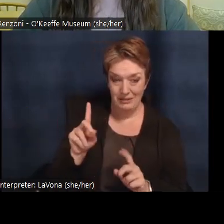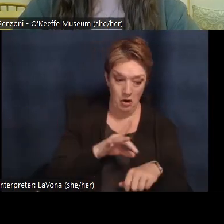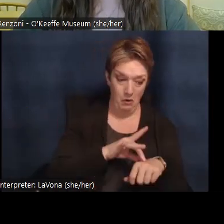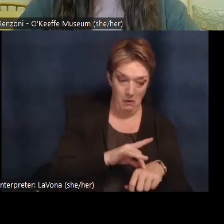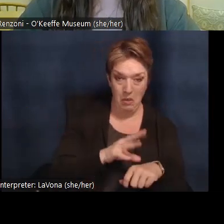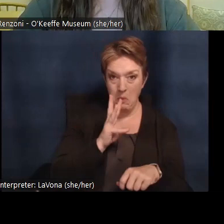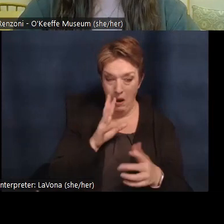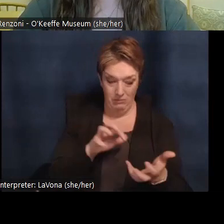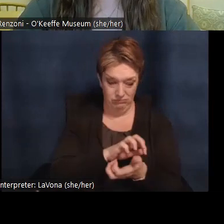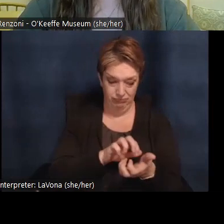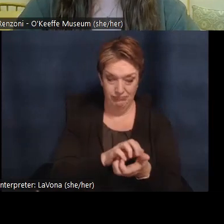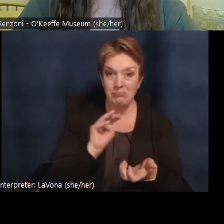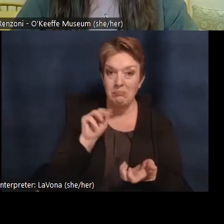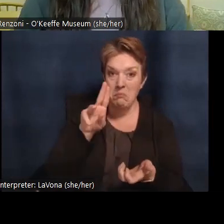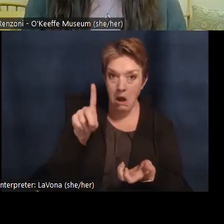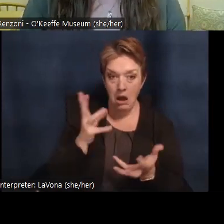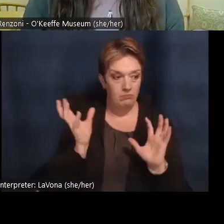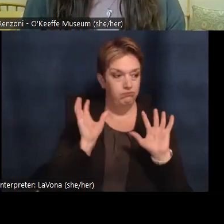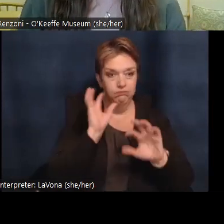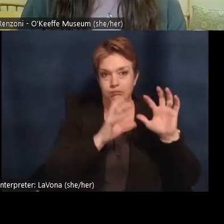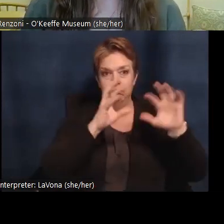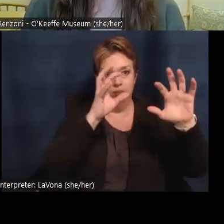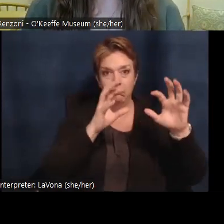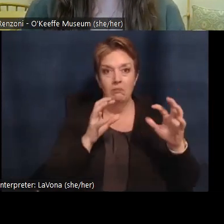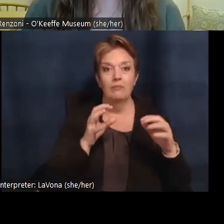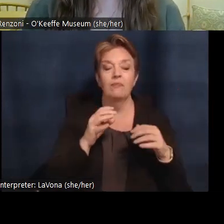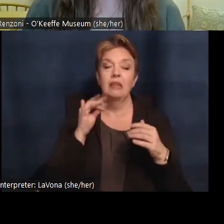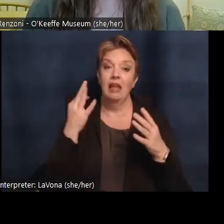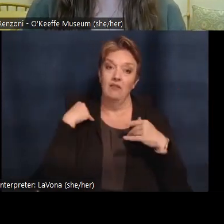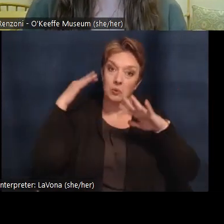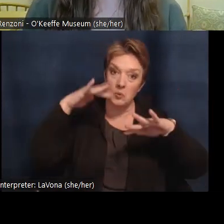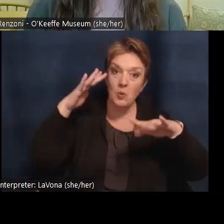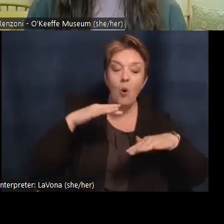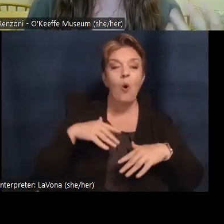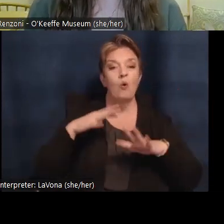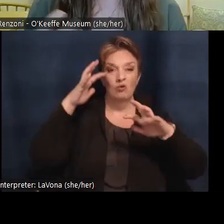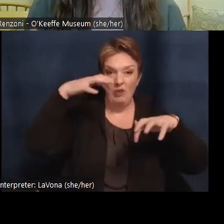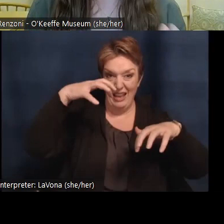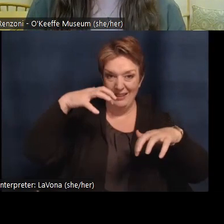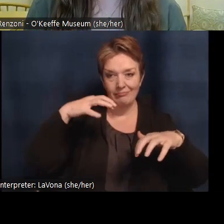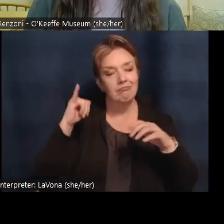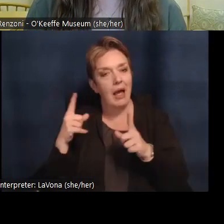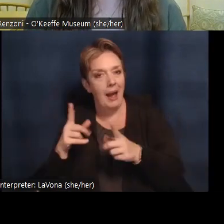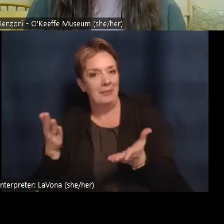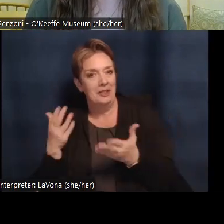And every time it rains or snows– which it does do here in the high desert– the adobe slowly degrades,